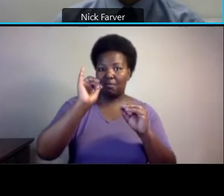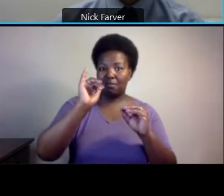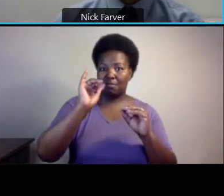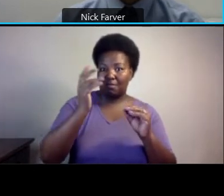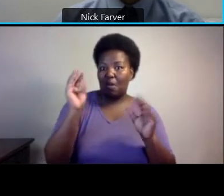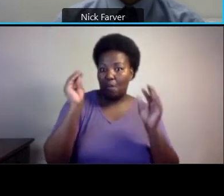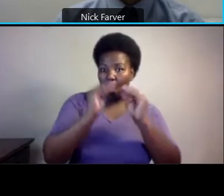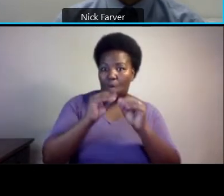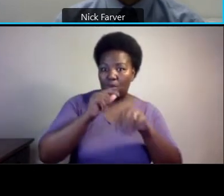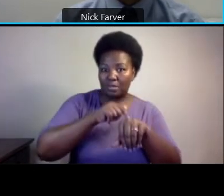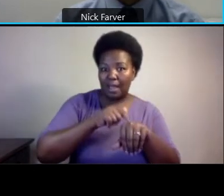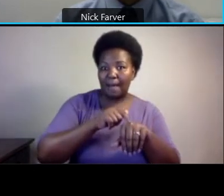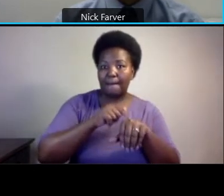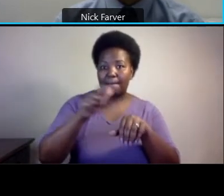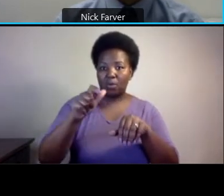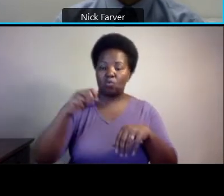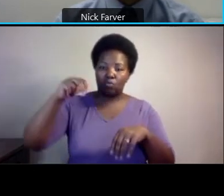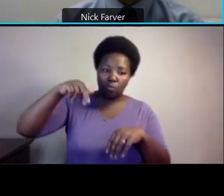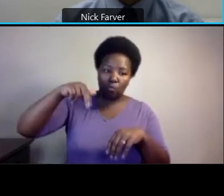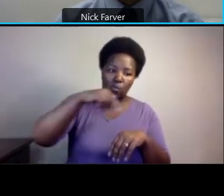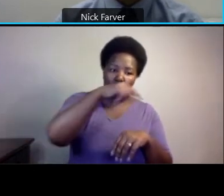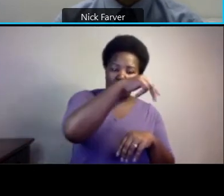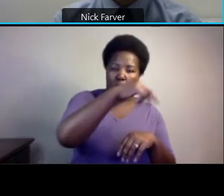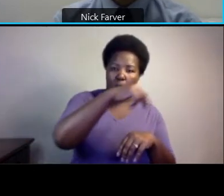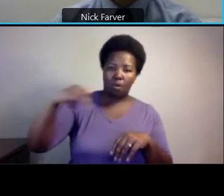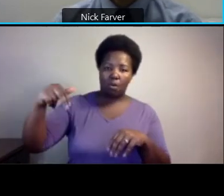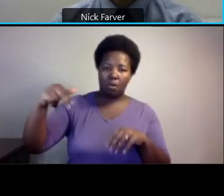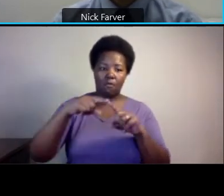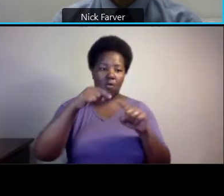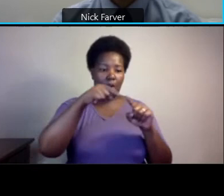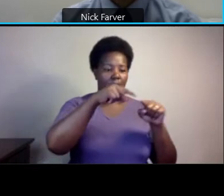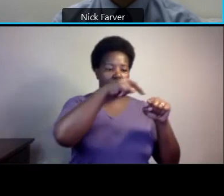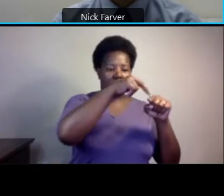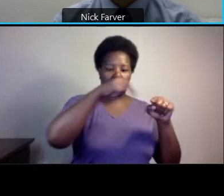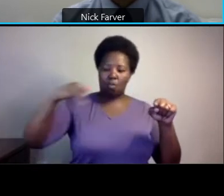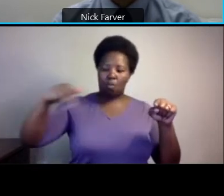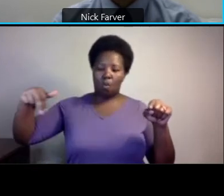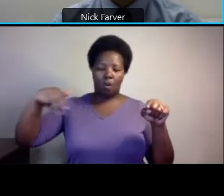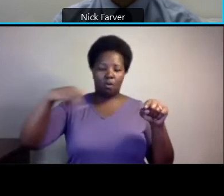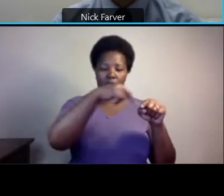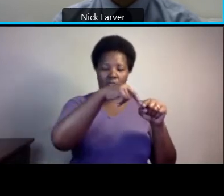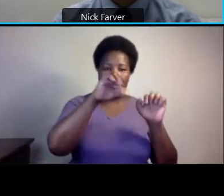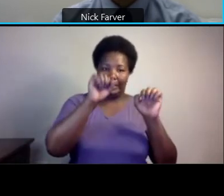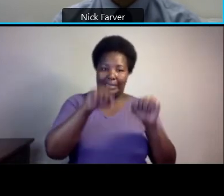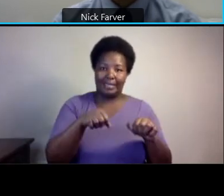make that walk um from one end to the other side of the intersection so